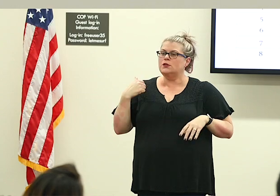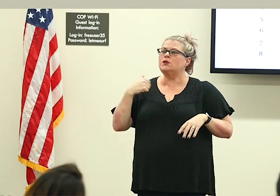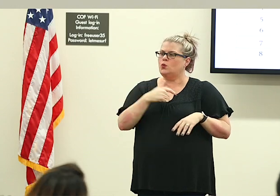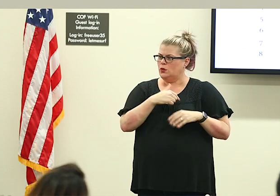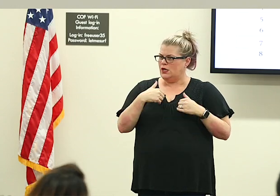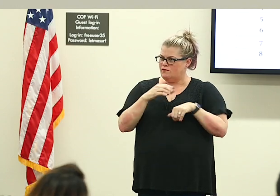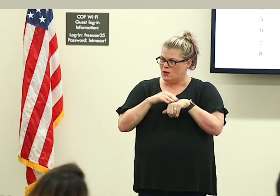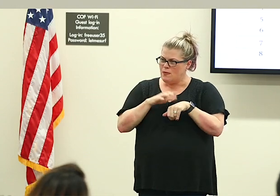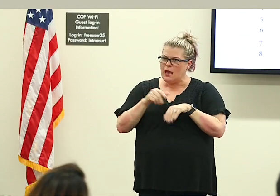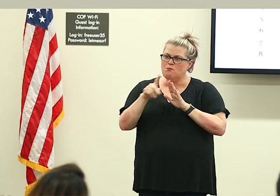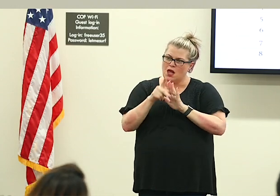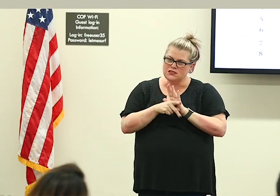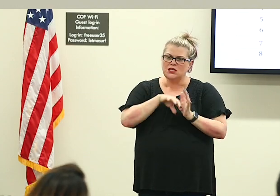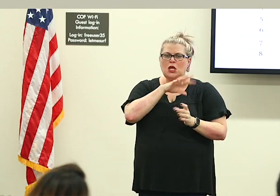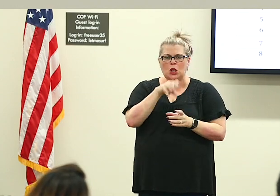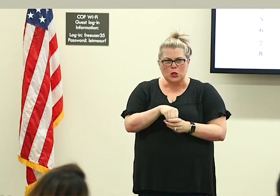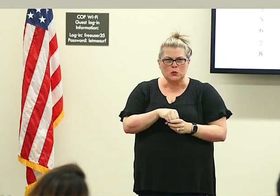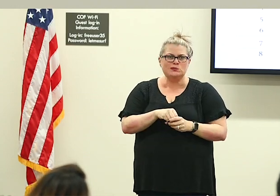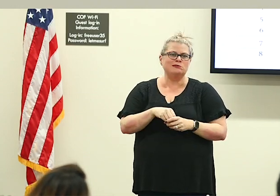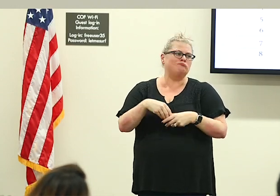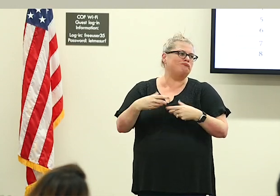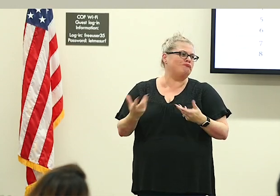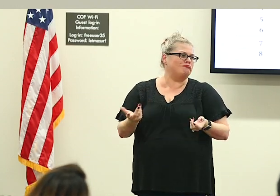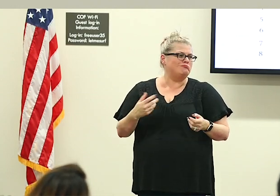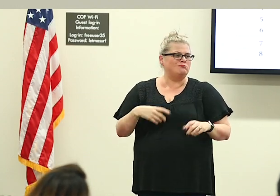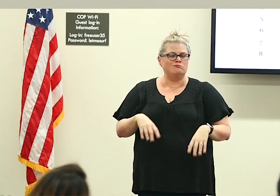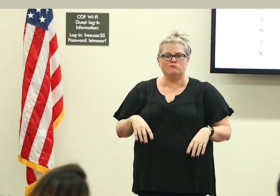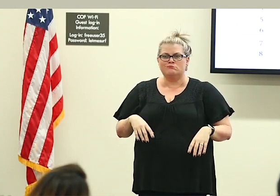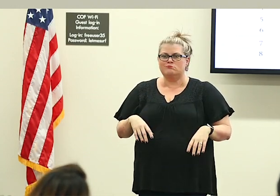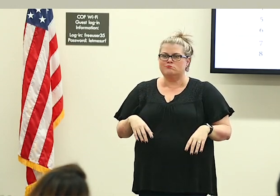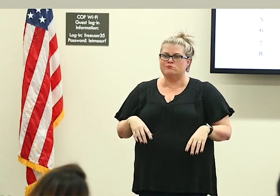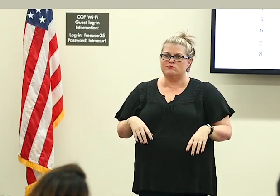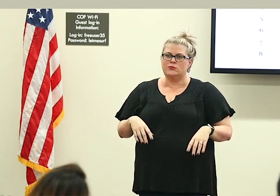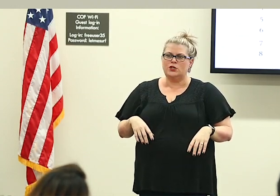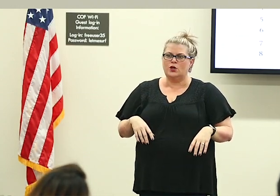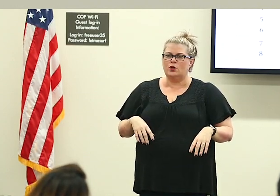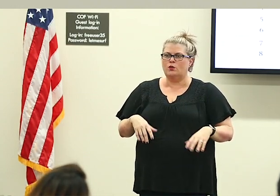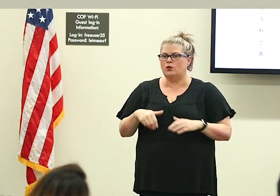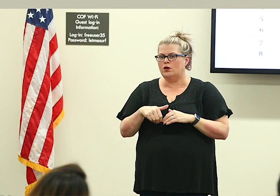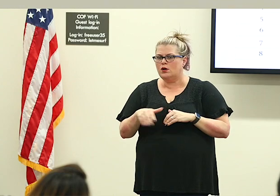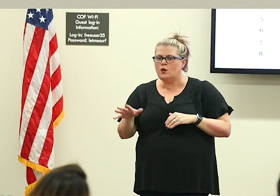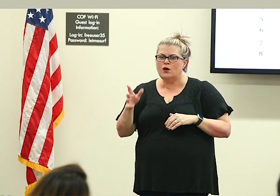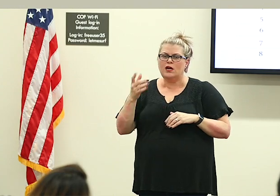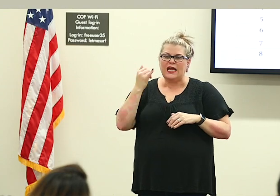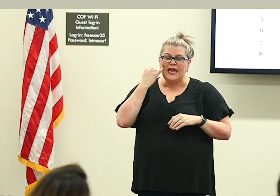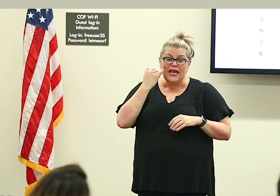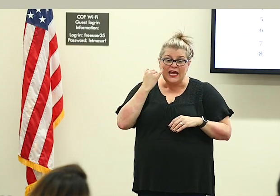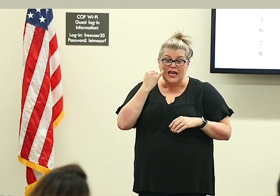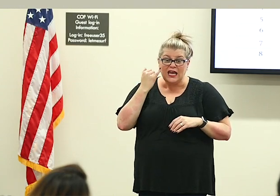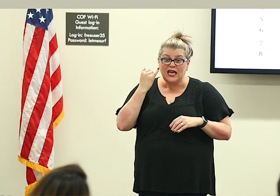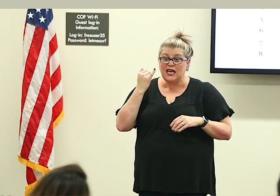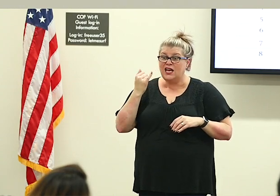that includes a way for a dangerous dog. If they've bitten, you know, if they've shown aggression and stuff,